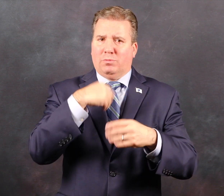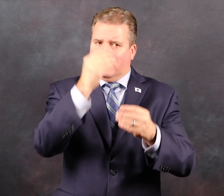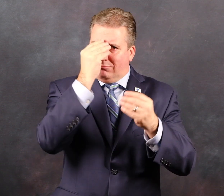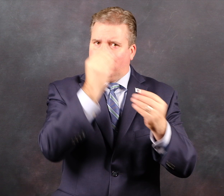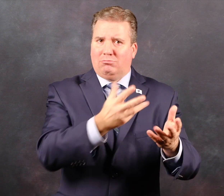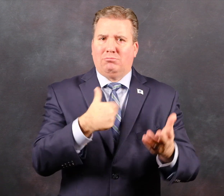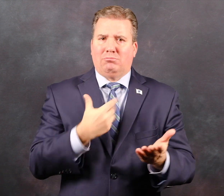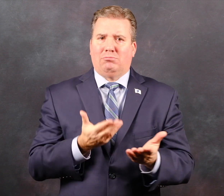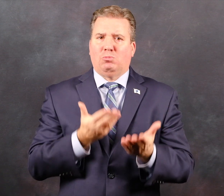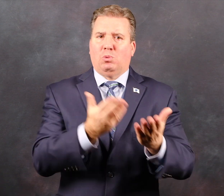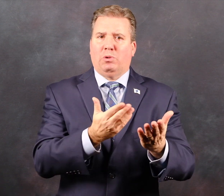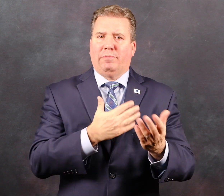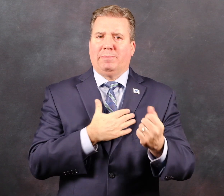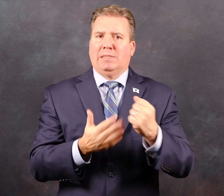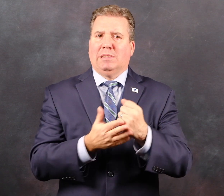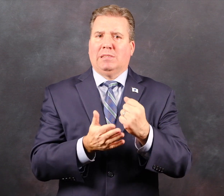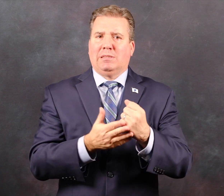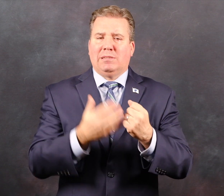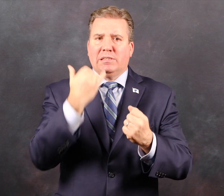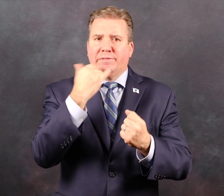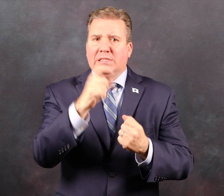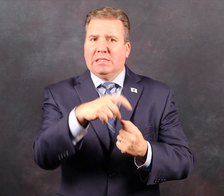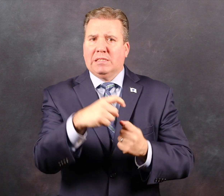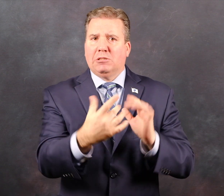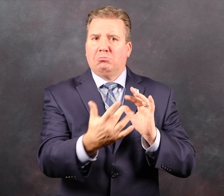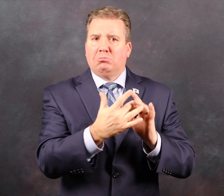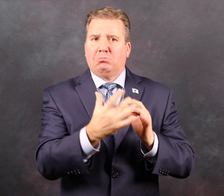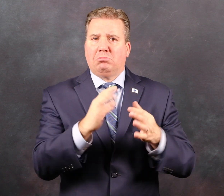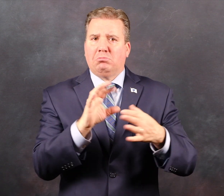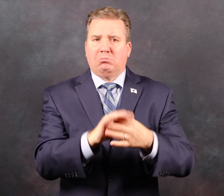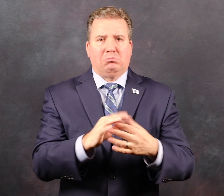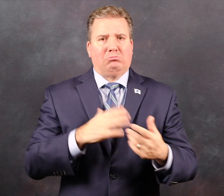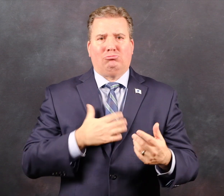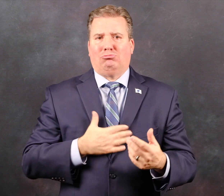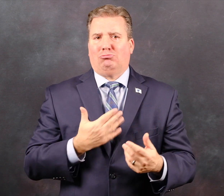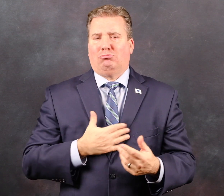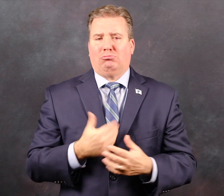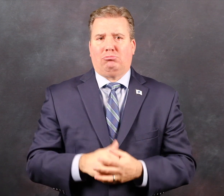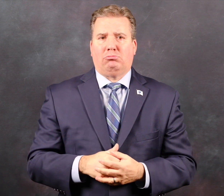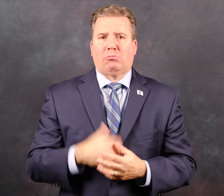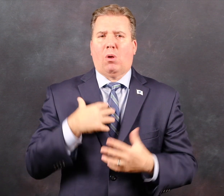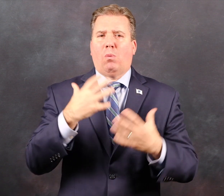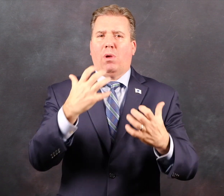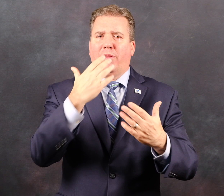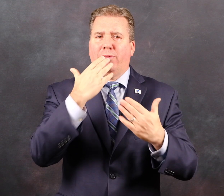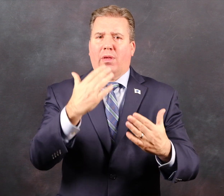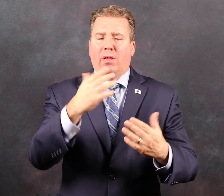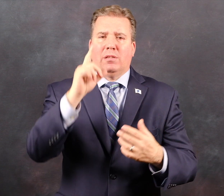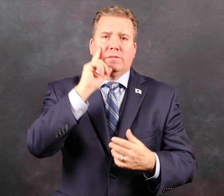I look forward to future progress and offered them assistance should they ever need to reach out to us in the future.